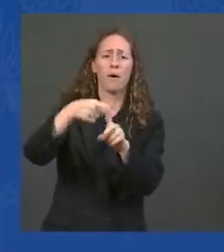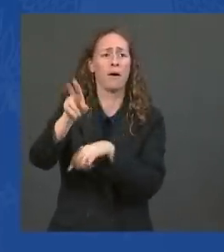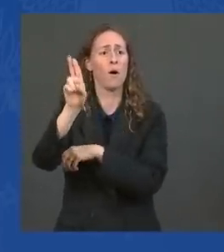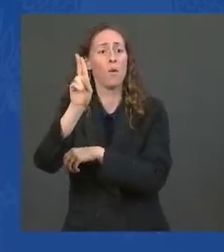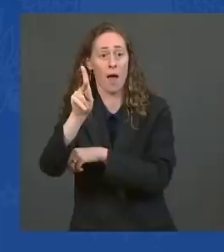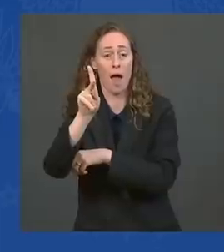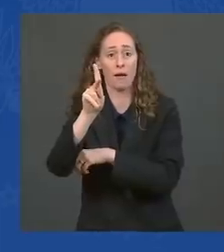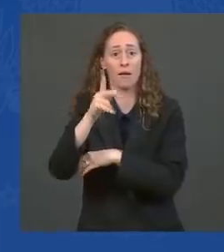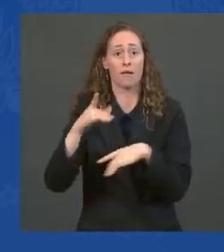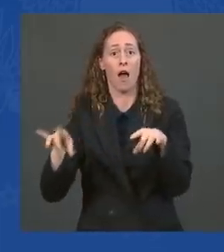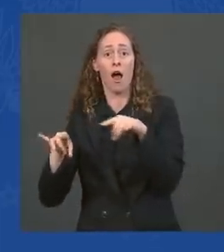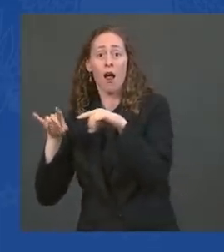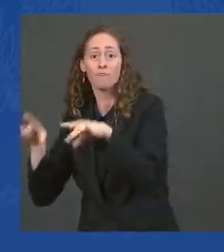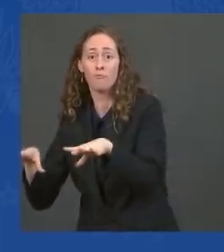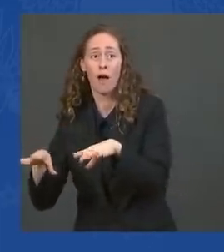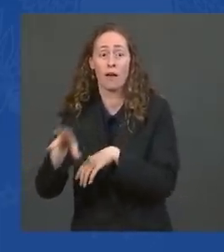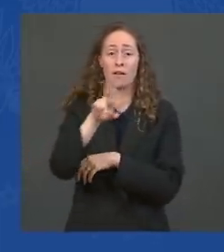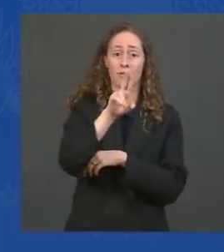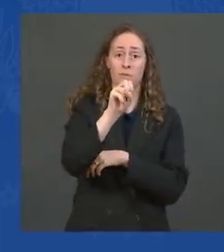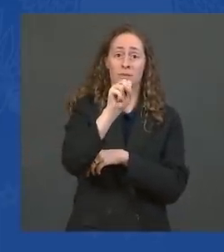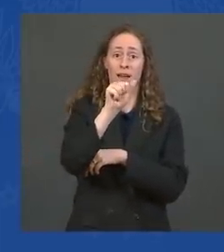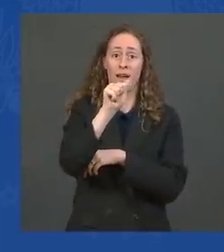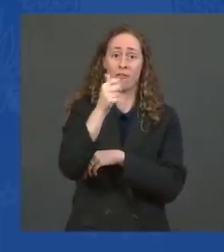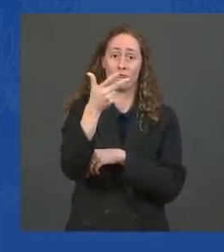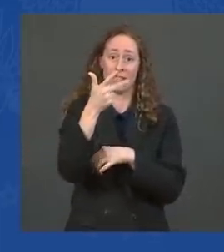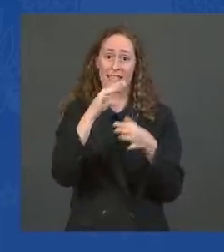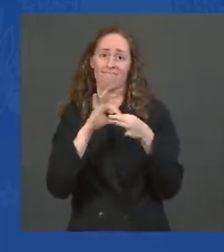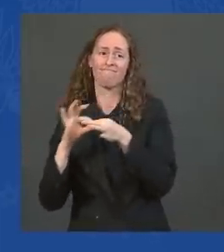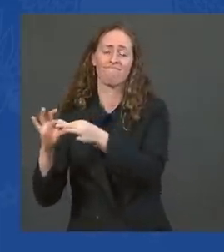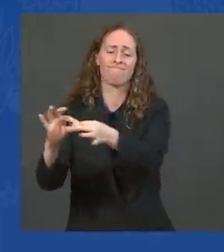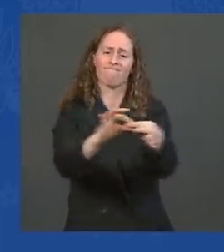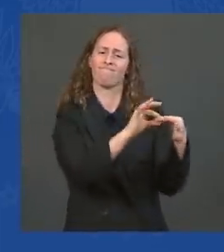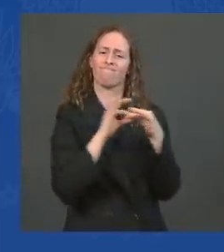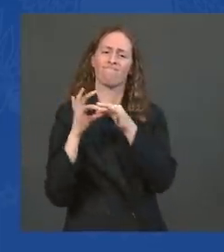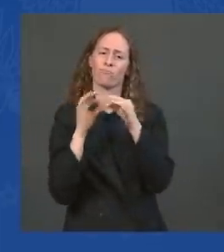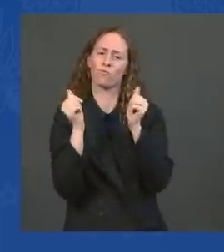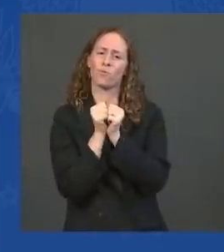and the U.S. will be joined even more closely together,